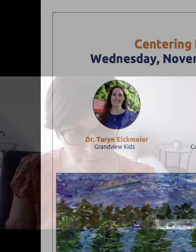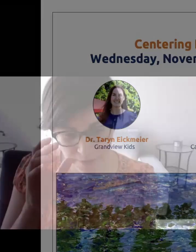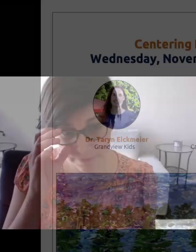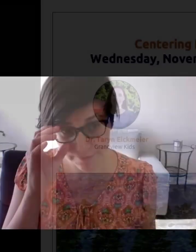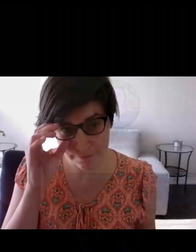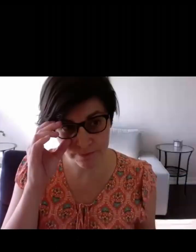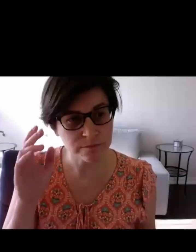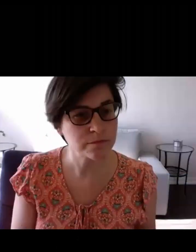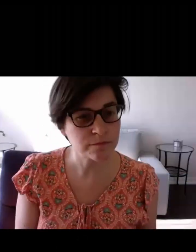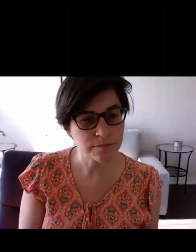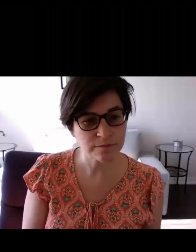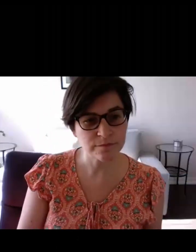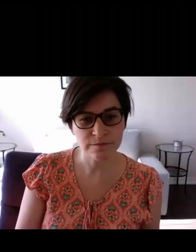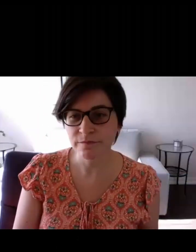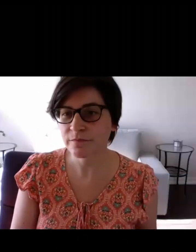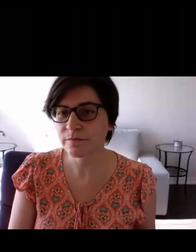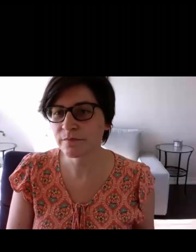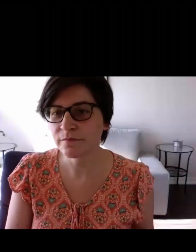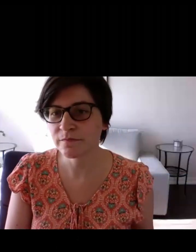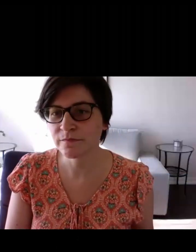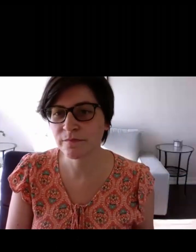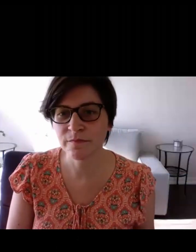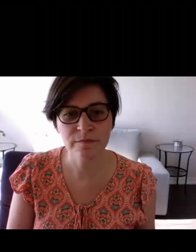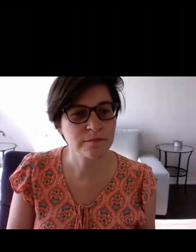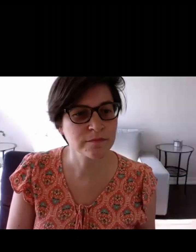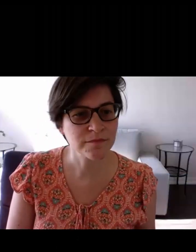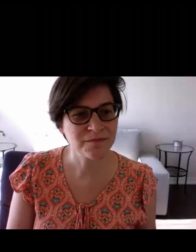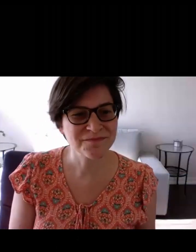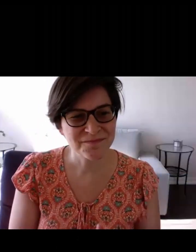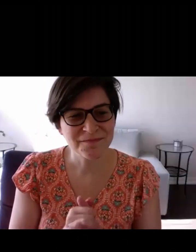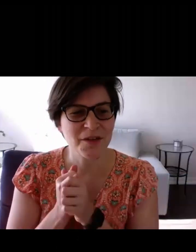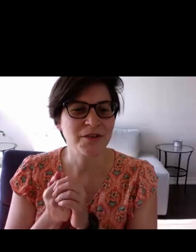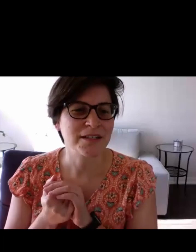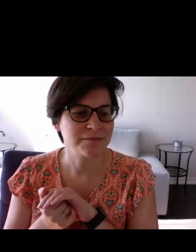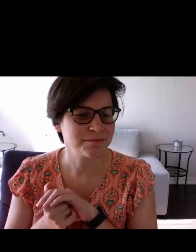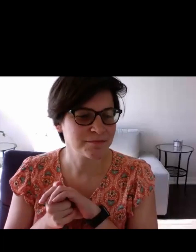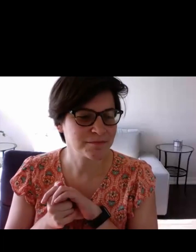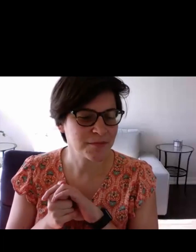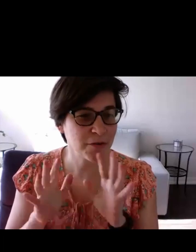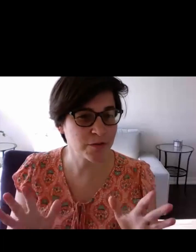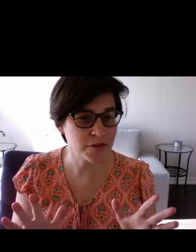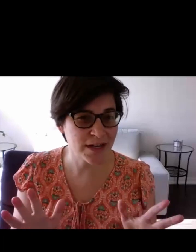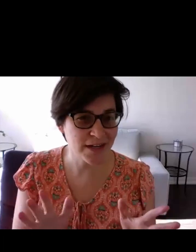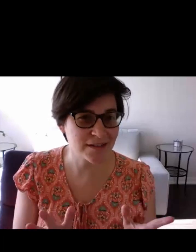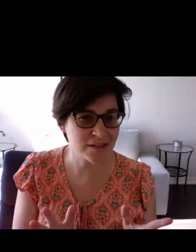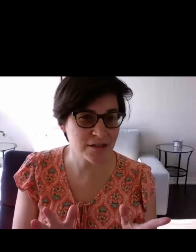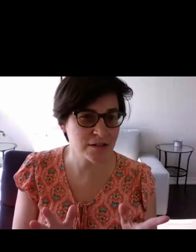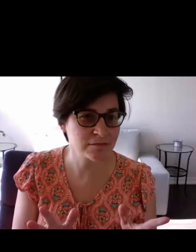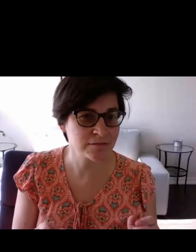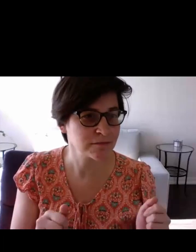DR. There we go. All right. If everybody feels ready, I can start.